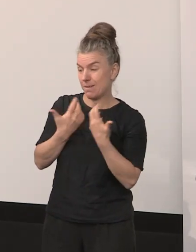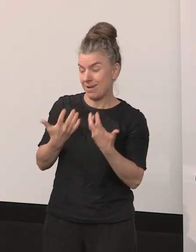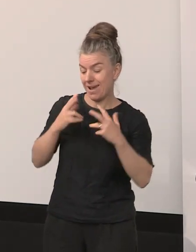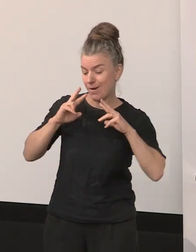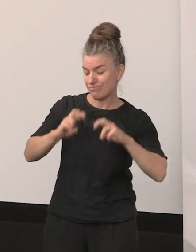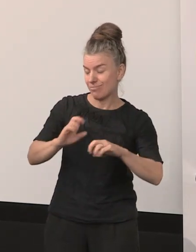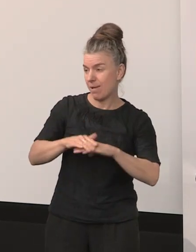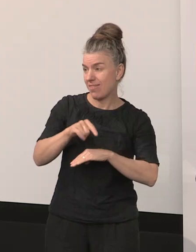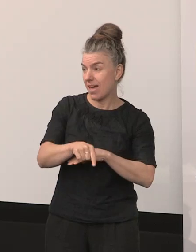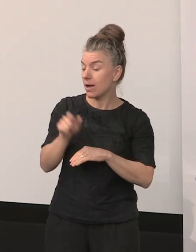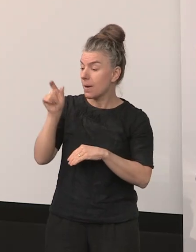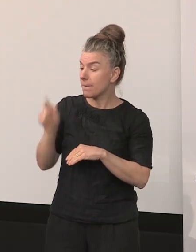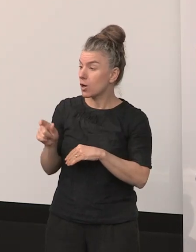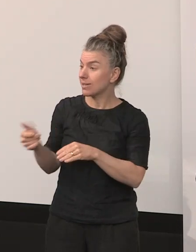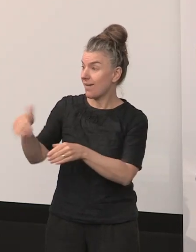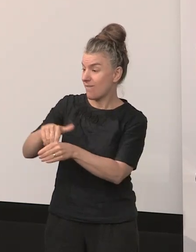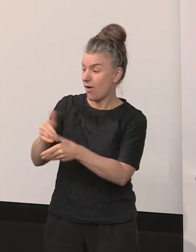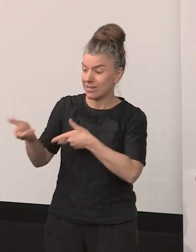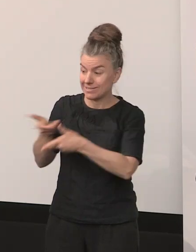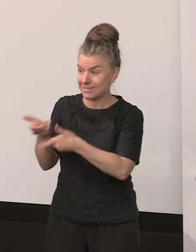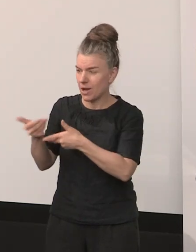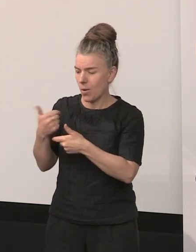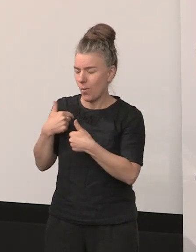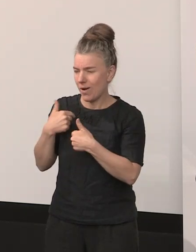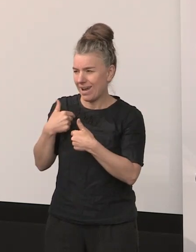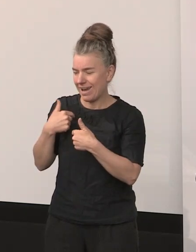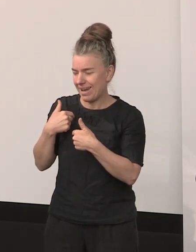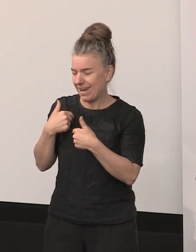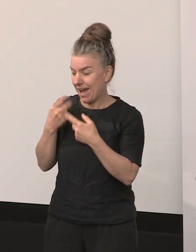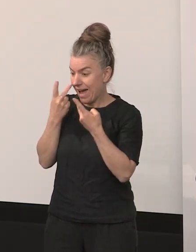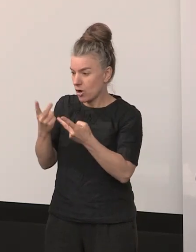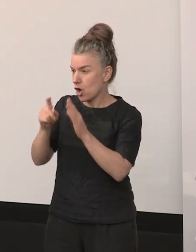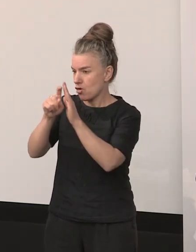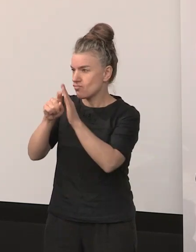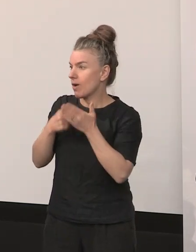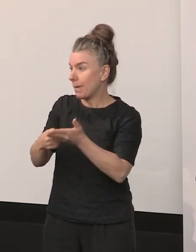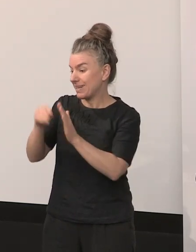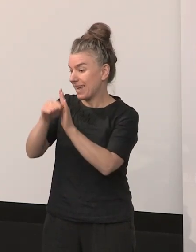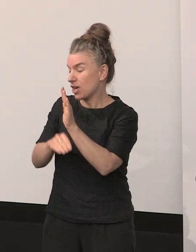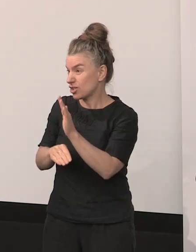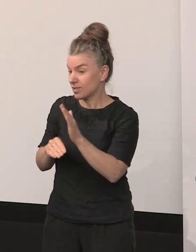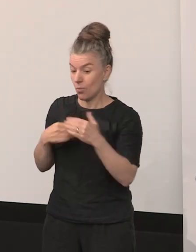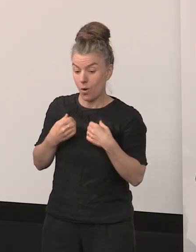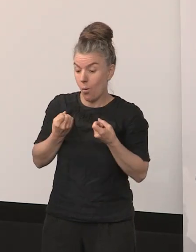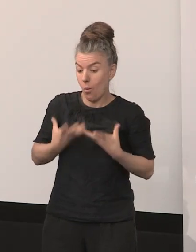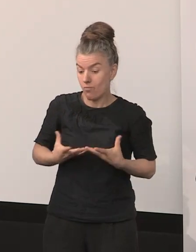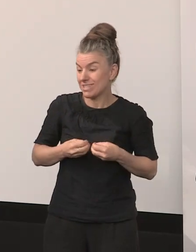recommendations be put in place? My team is looking at them right now to map out the... In fact, I spoke with the person doing